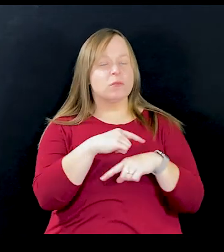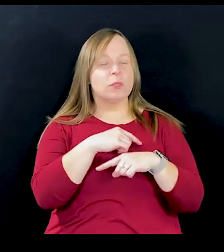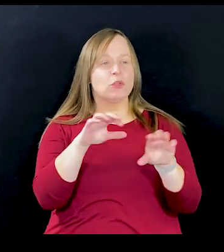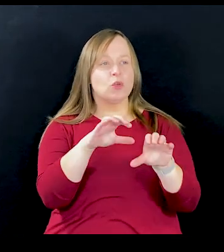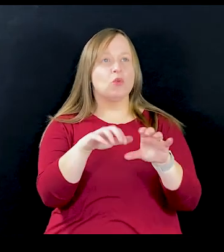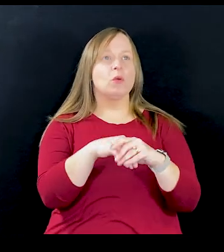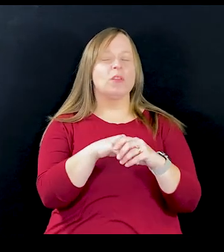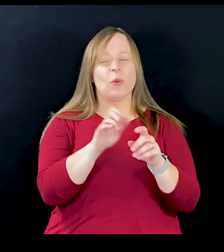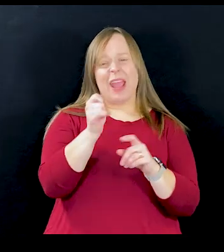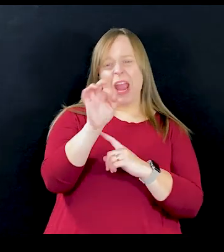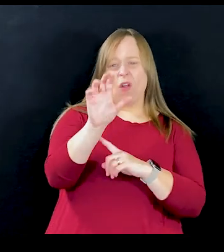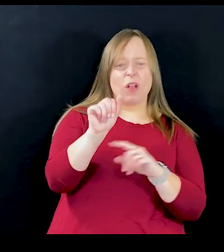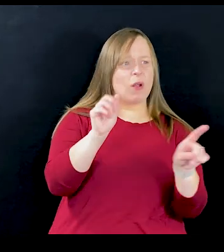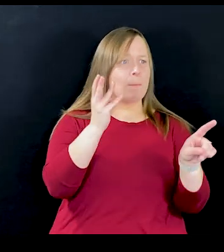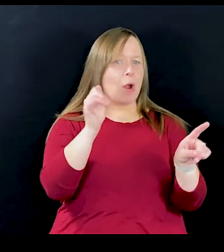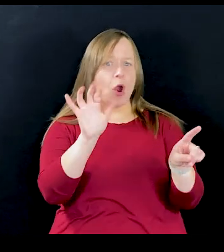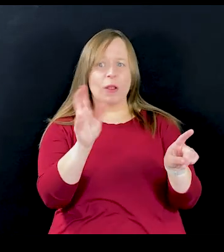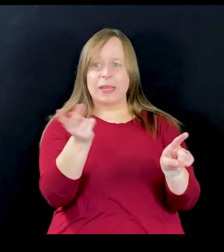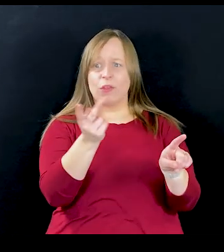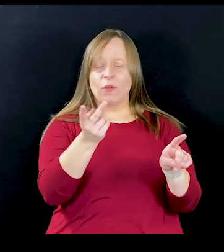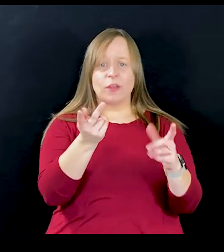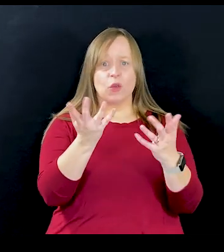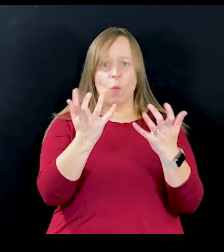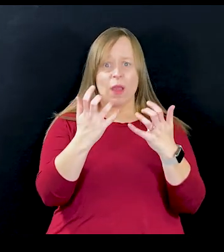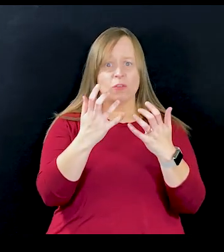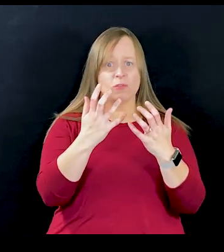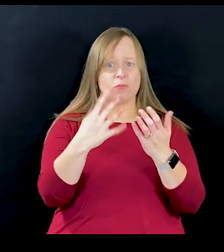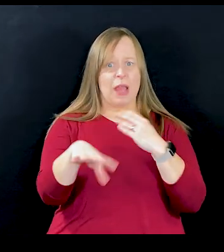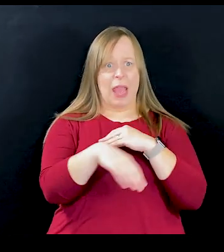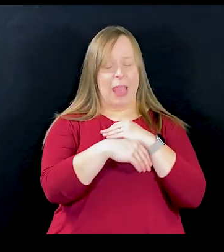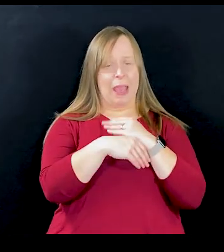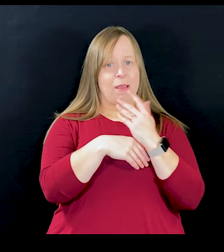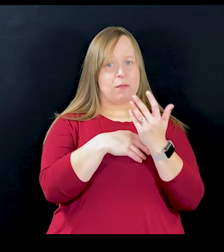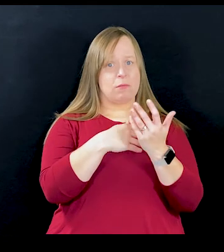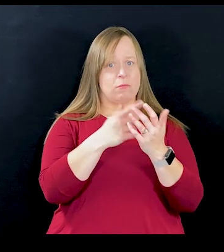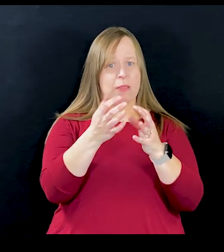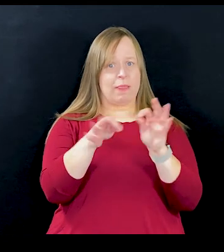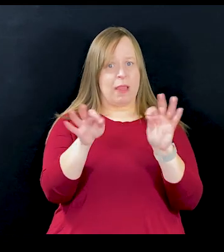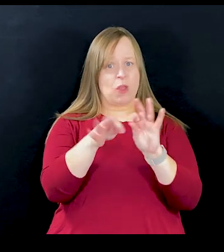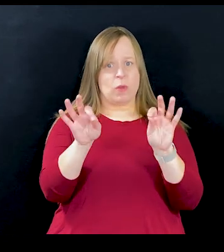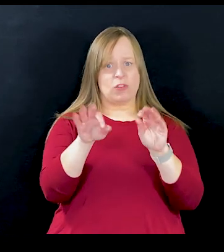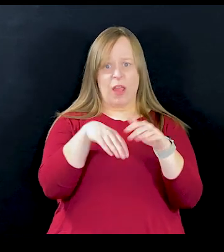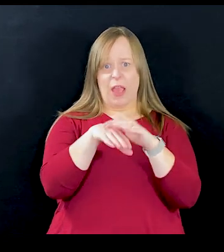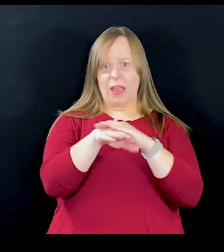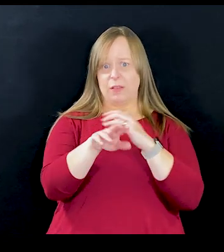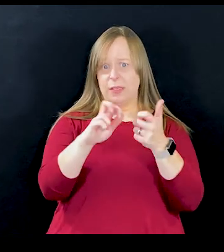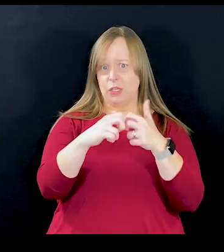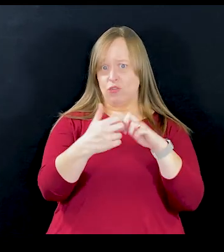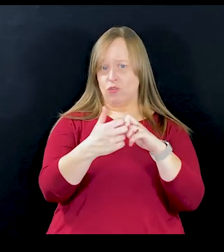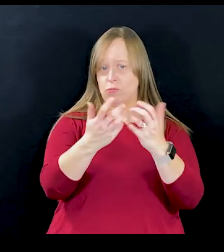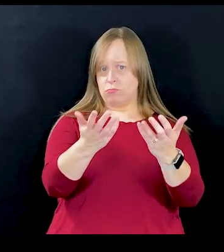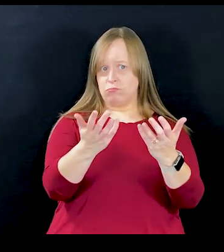And so, Erica or Marc, do either of you want to add to language as an access issue?